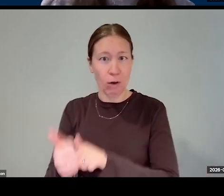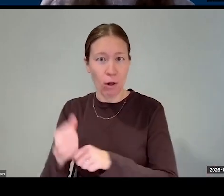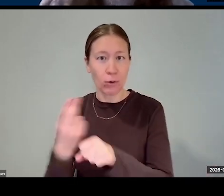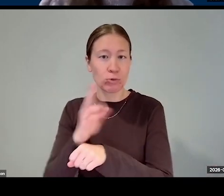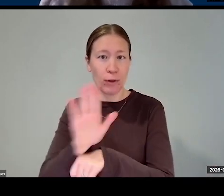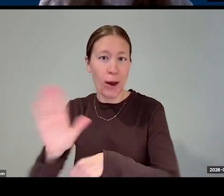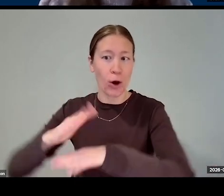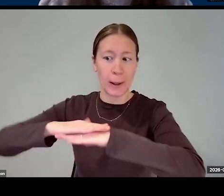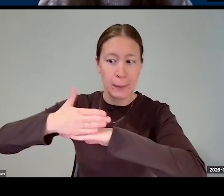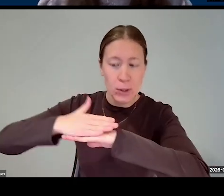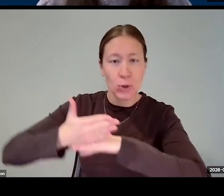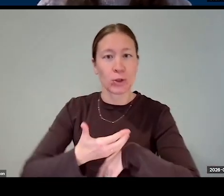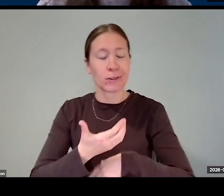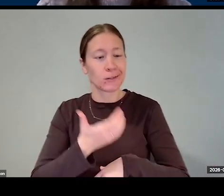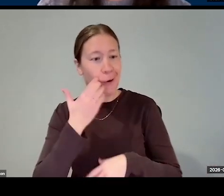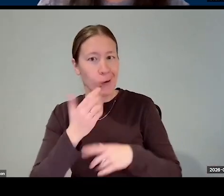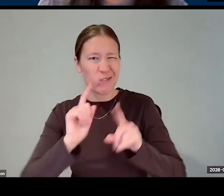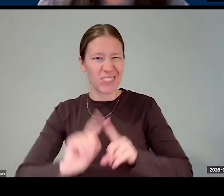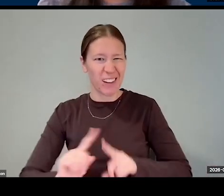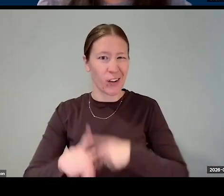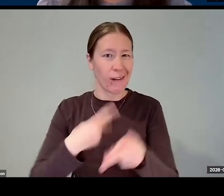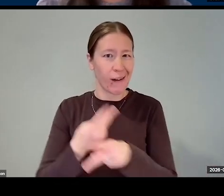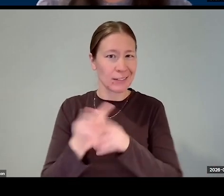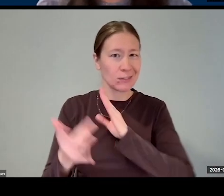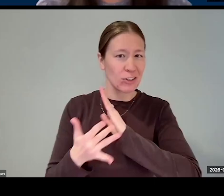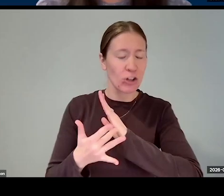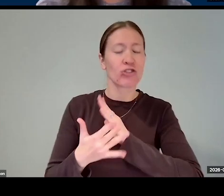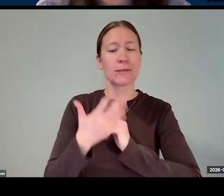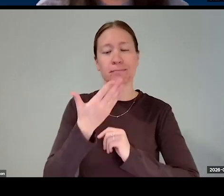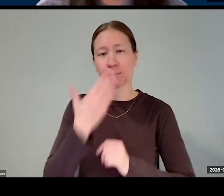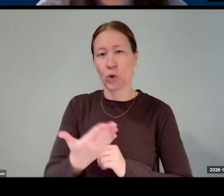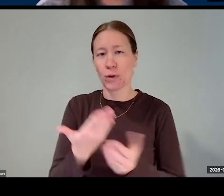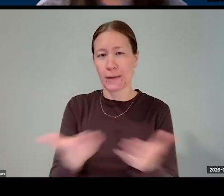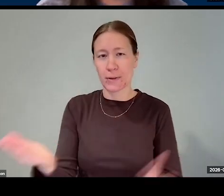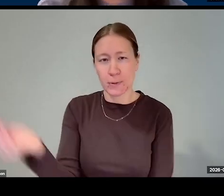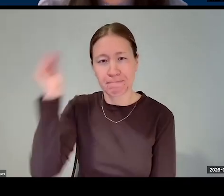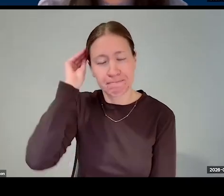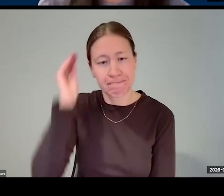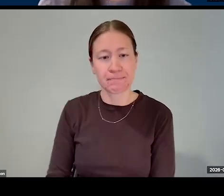These are all good things to consider here. Another helpful thing is using lists